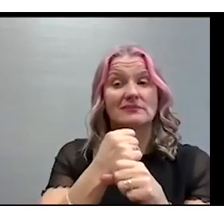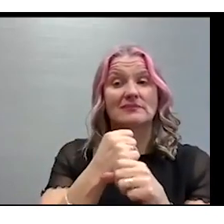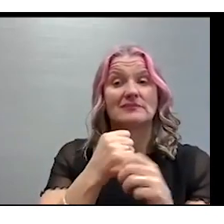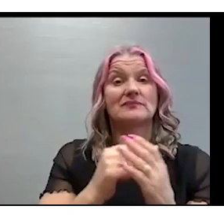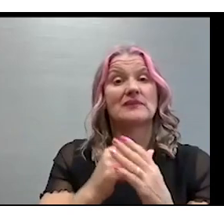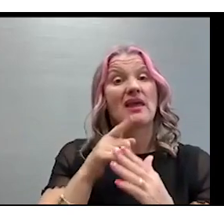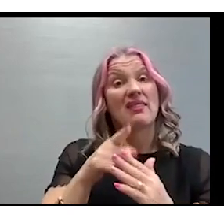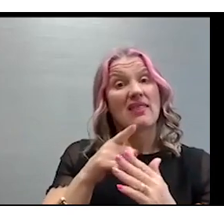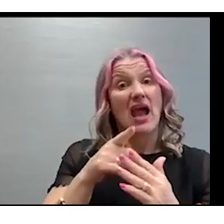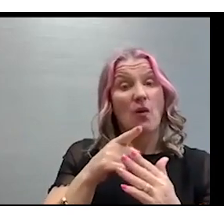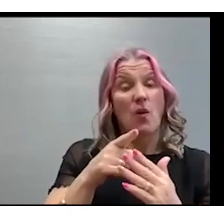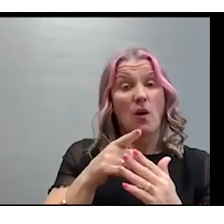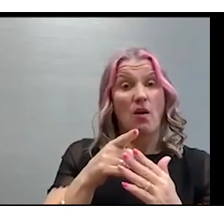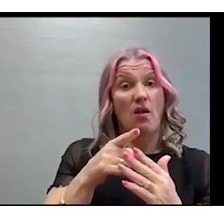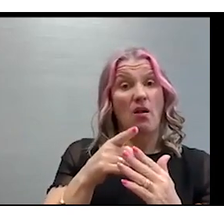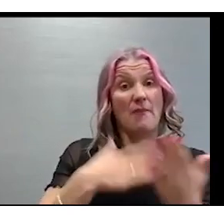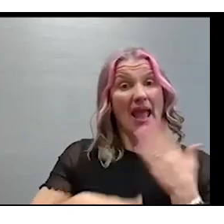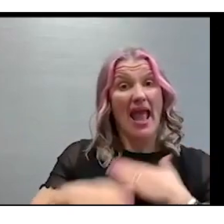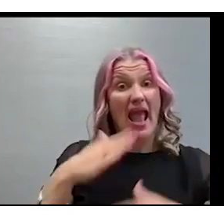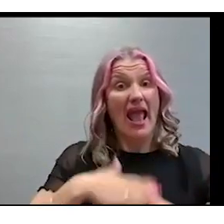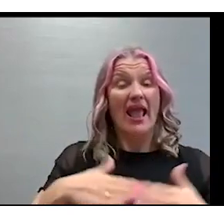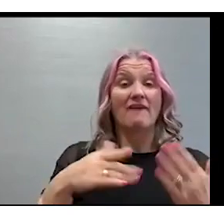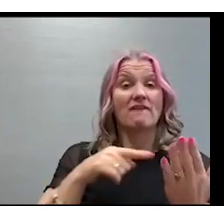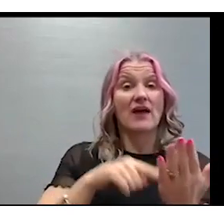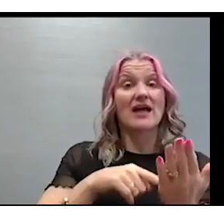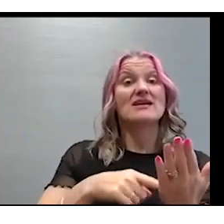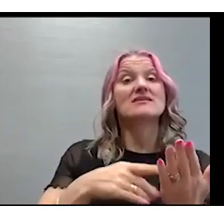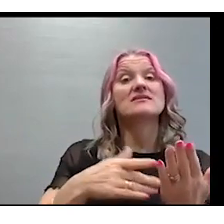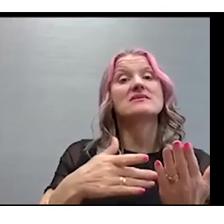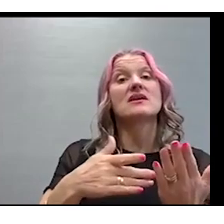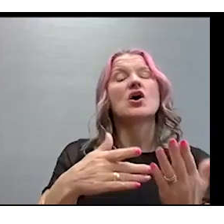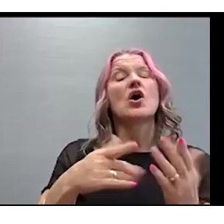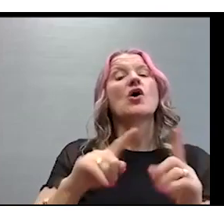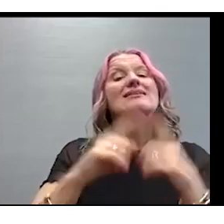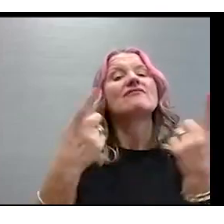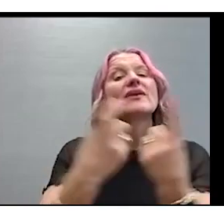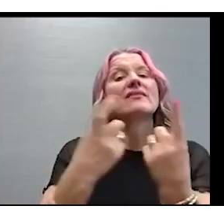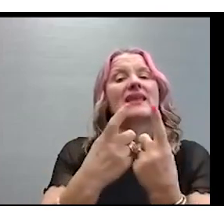It's going to deviate more because it has more data, it has more flexibility and so forth.